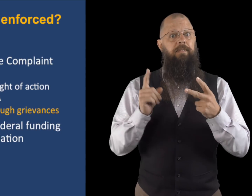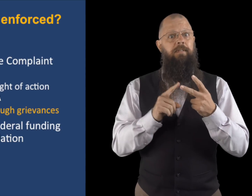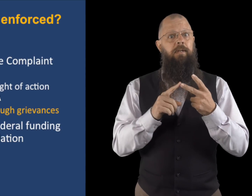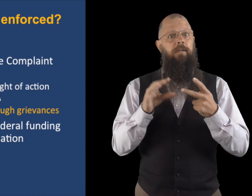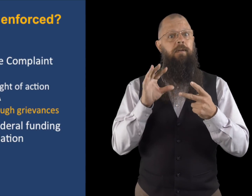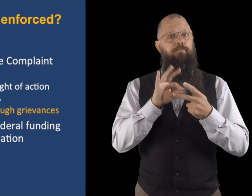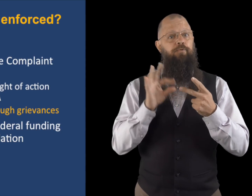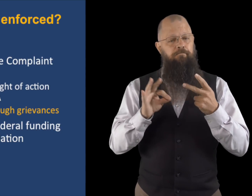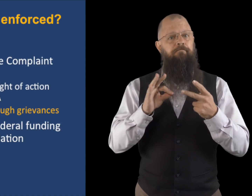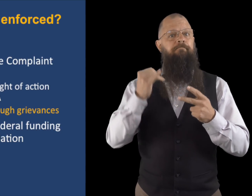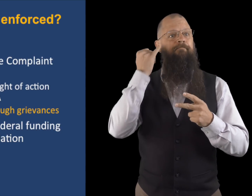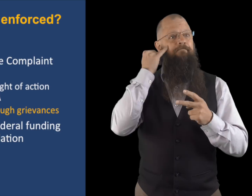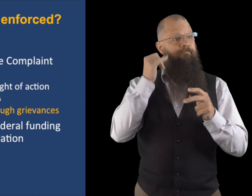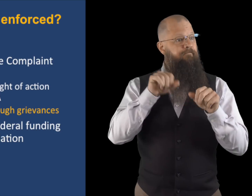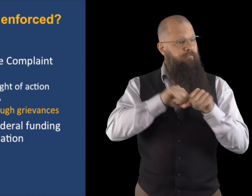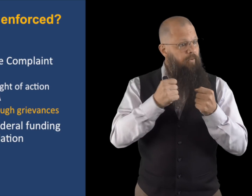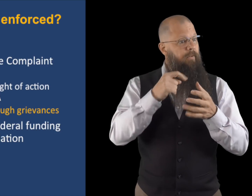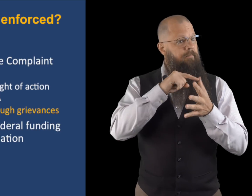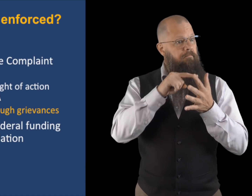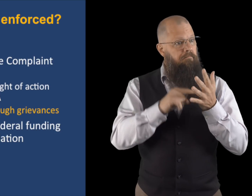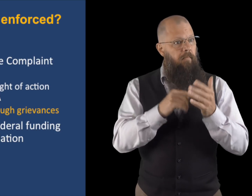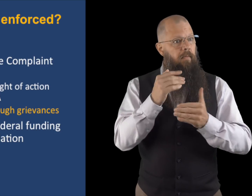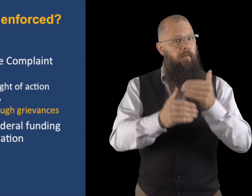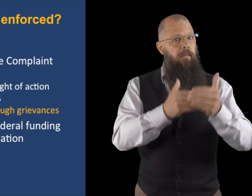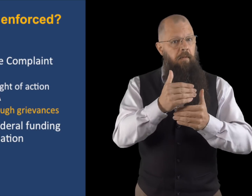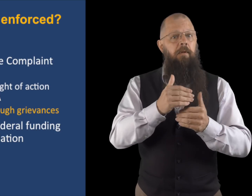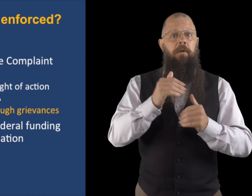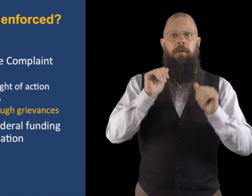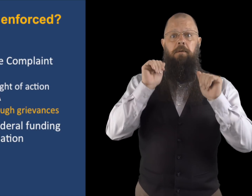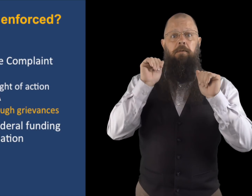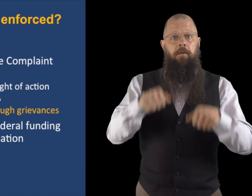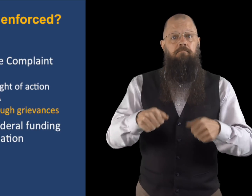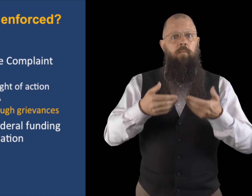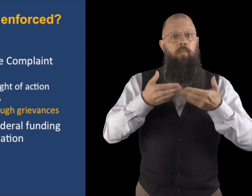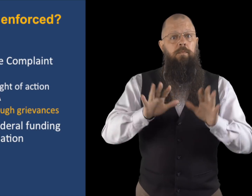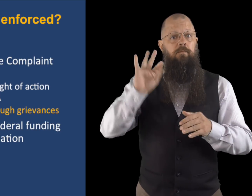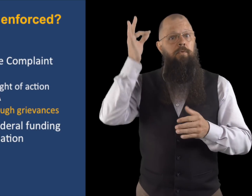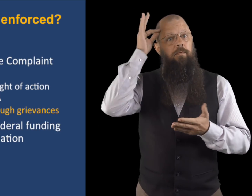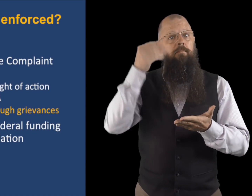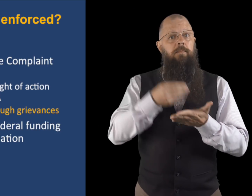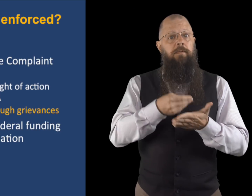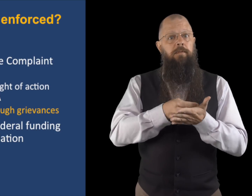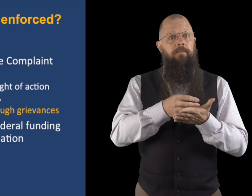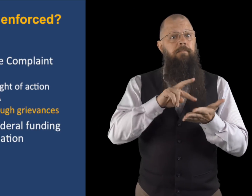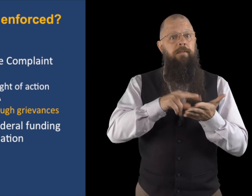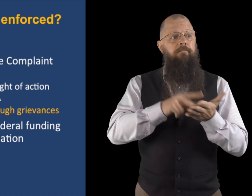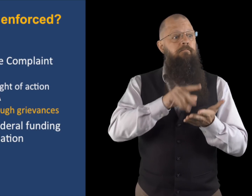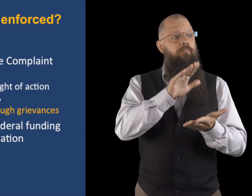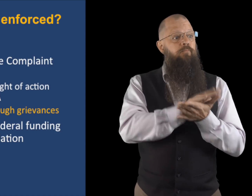occurred and if so, steps to fix it. The second way this is enforced is the